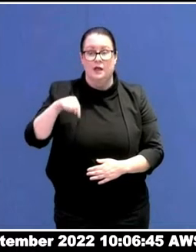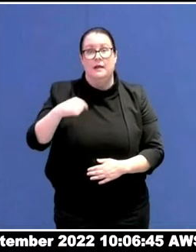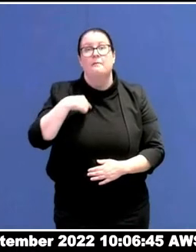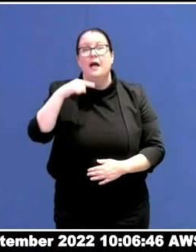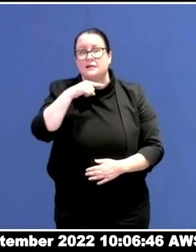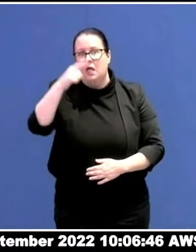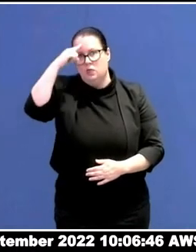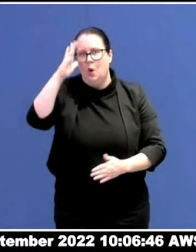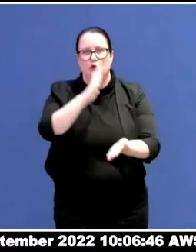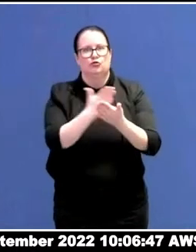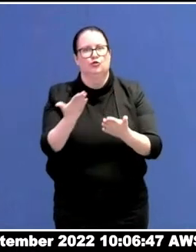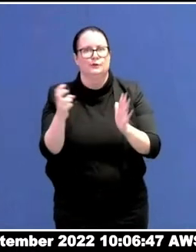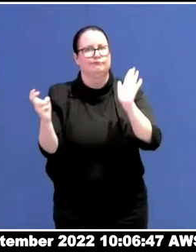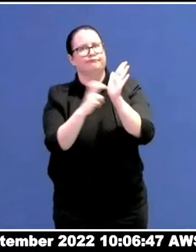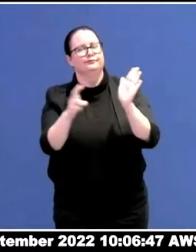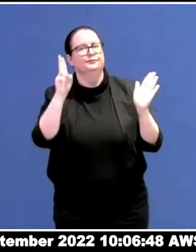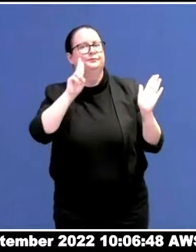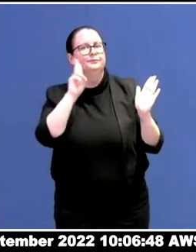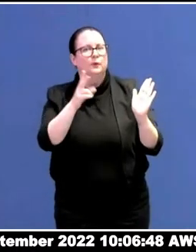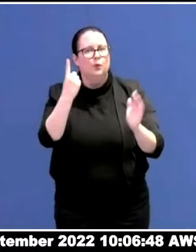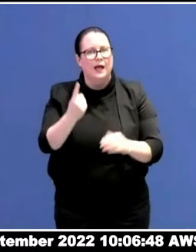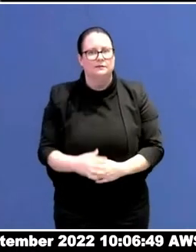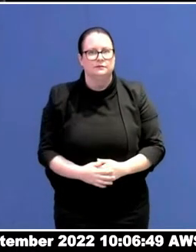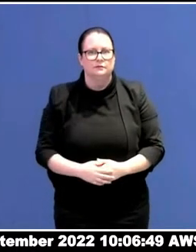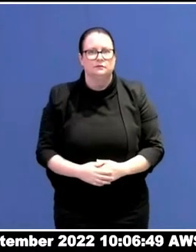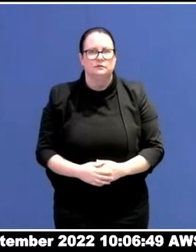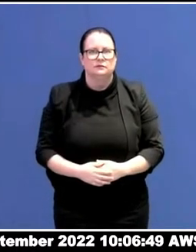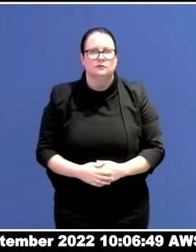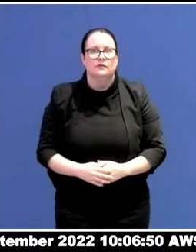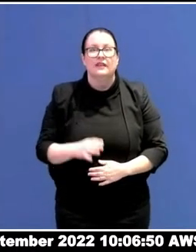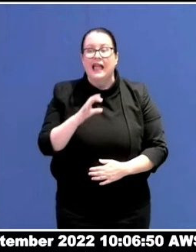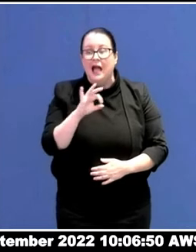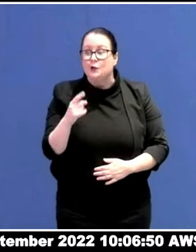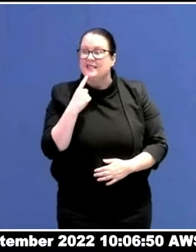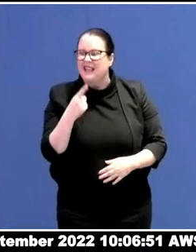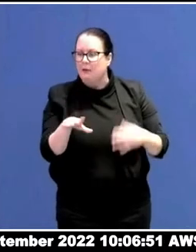And you didn't disabuse him of that notion? No. No, no.